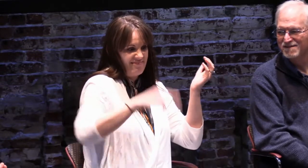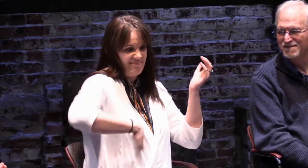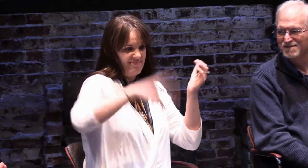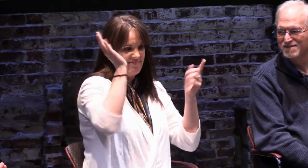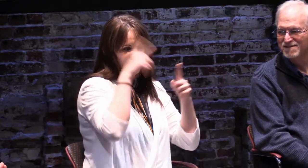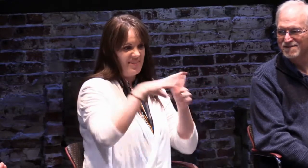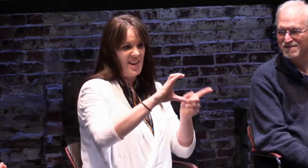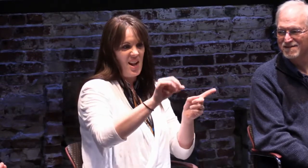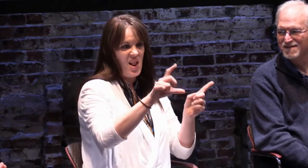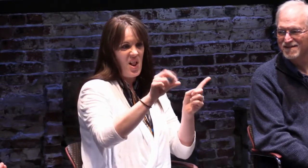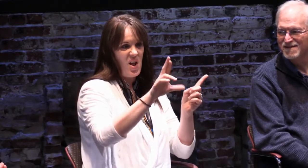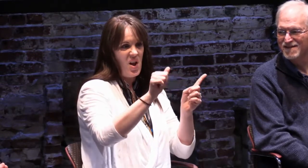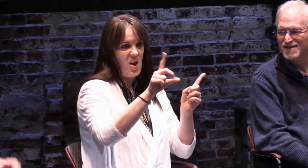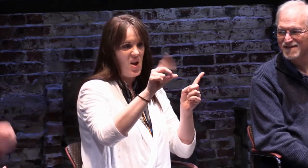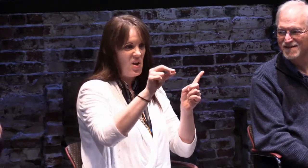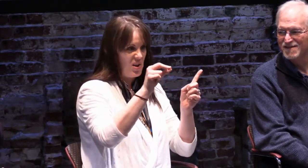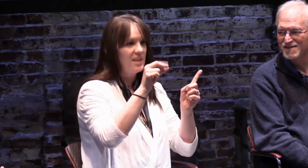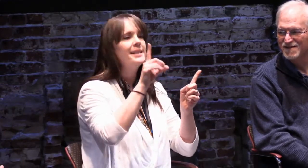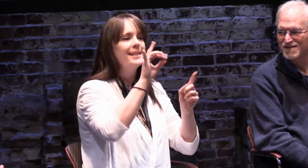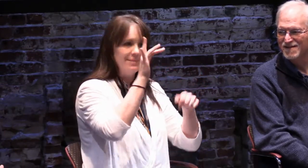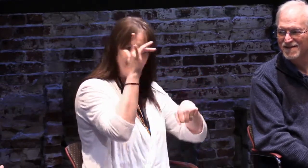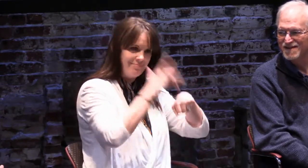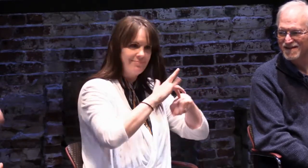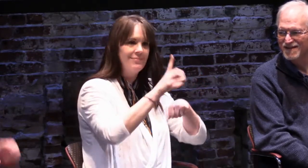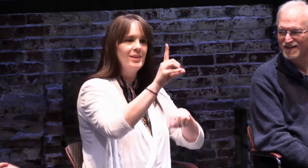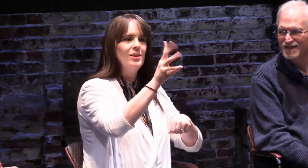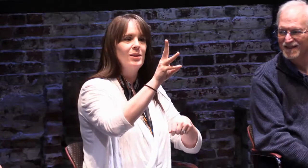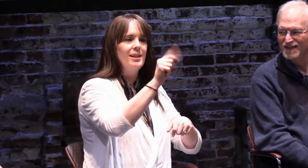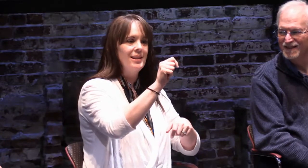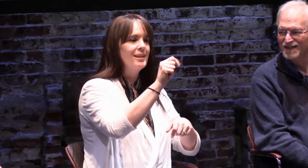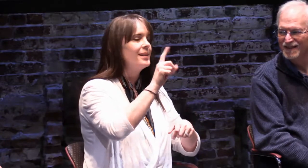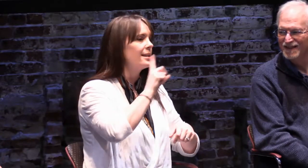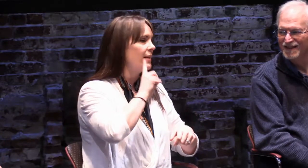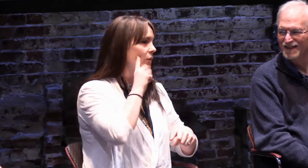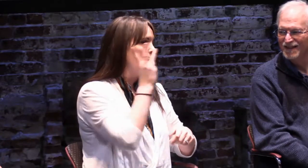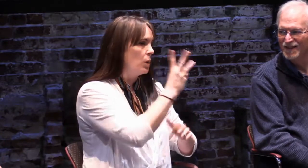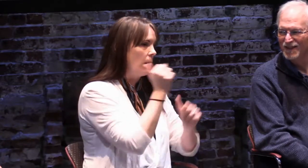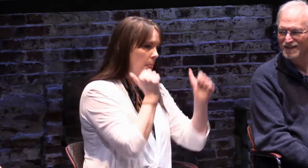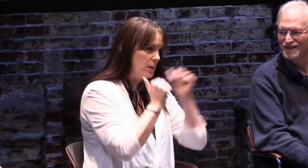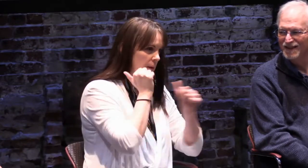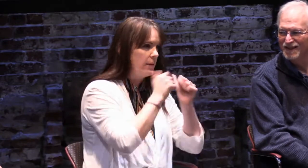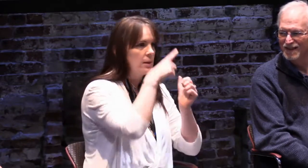So I took it in the chin quite a bit there, but when I was in Colorado,